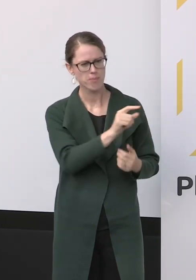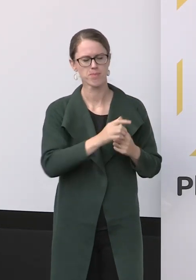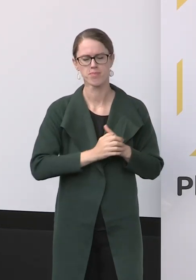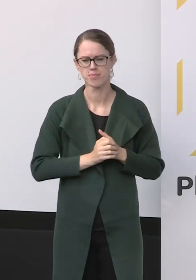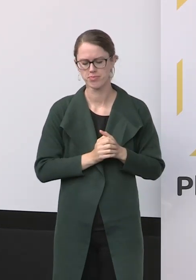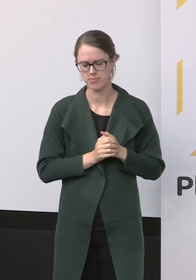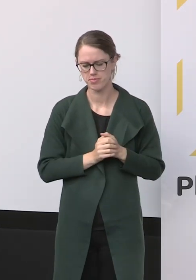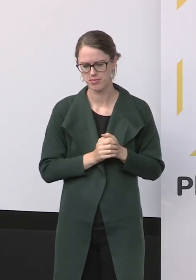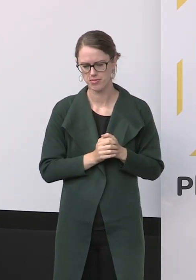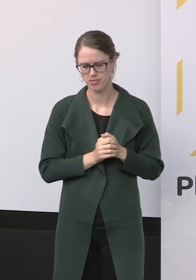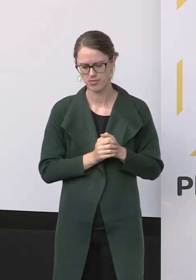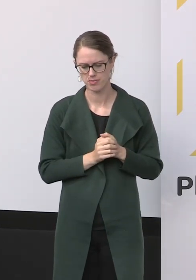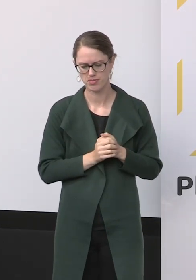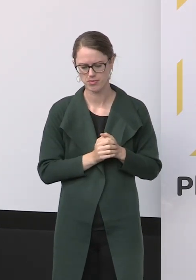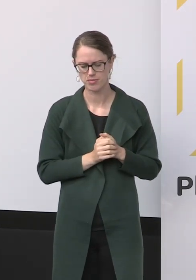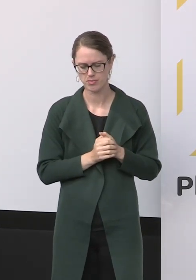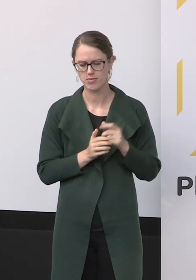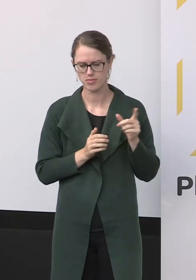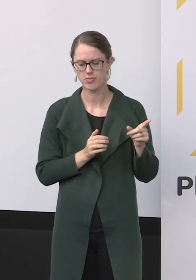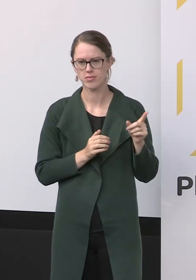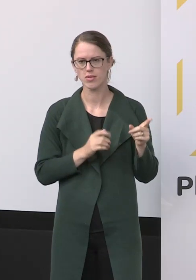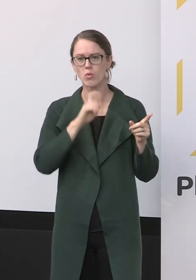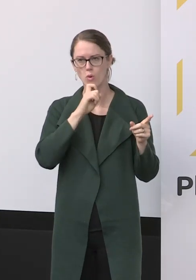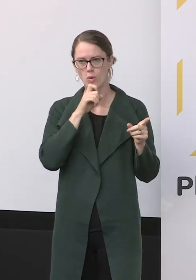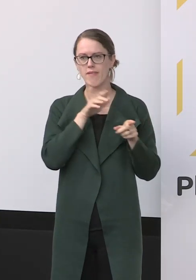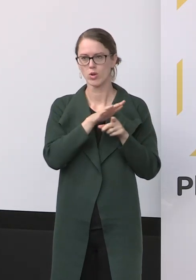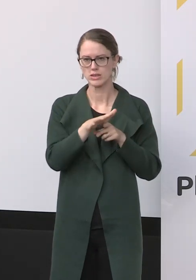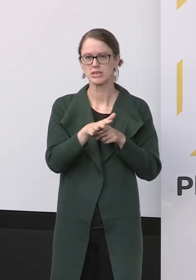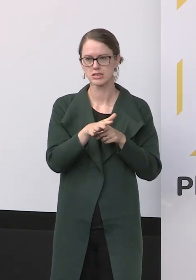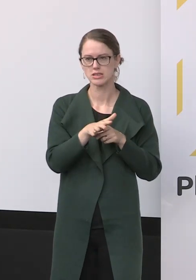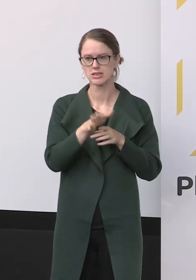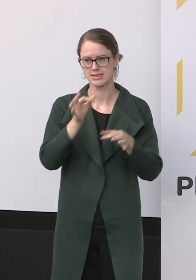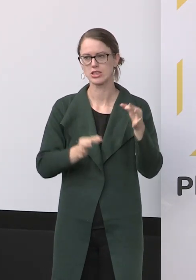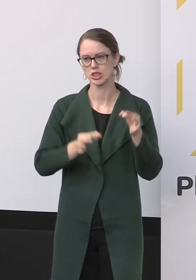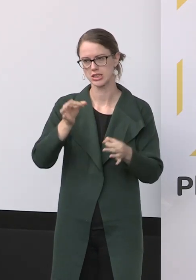where are the cases, and can